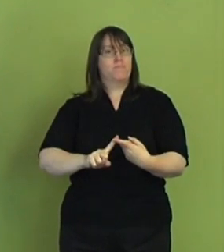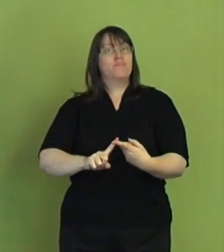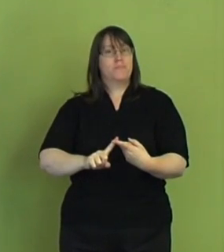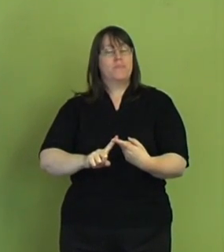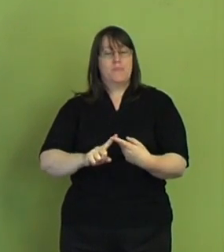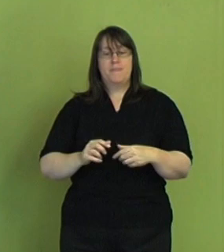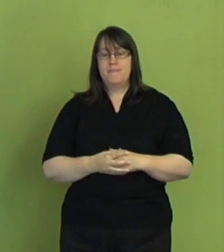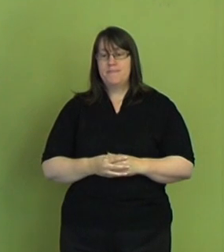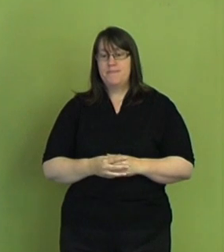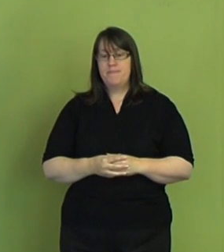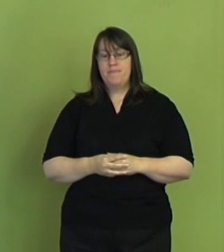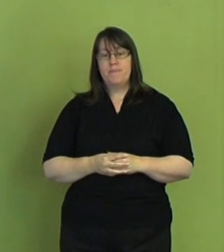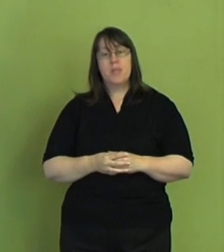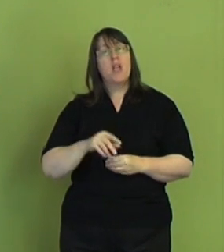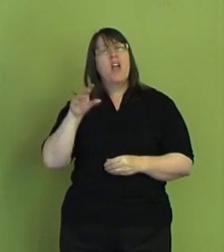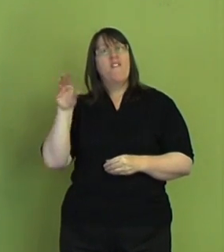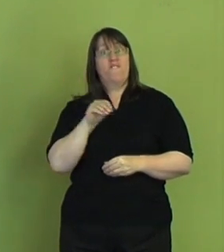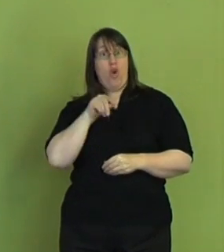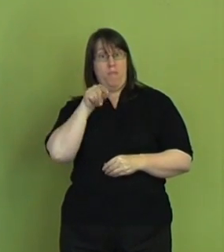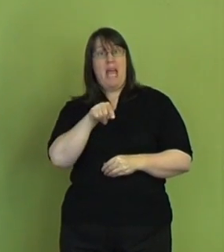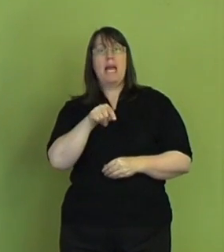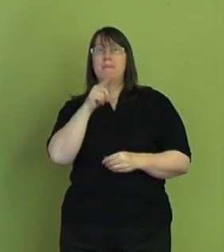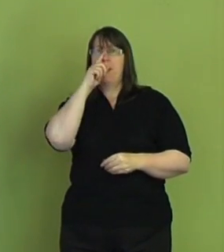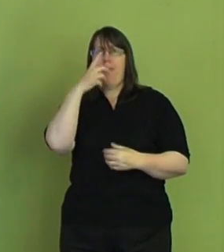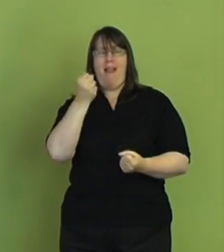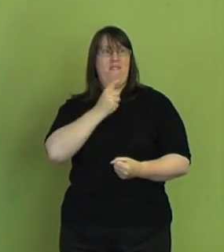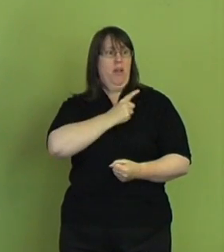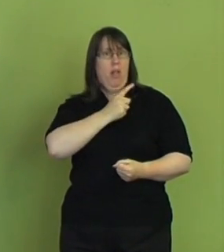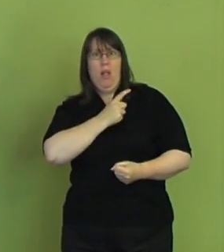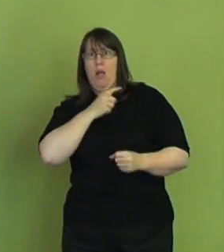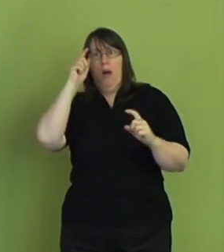Out of that has come a lot of anxiety for a number of people,